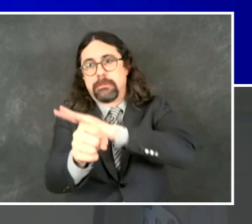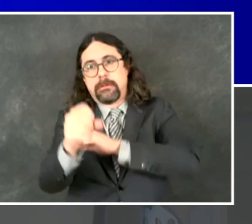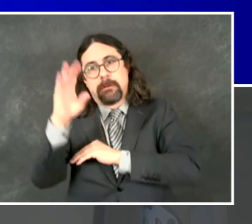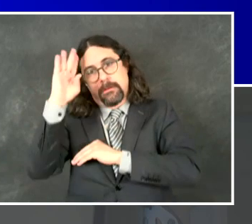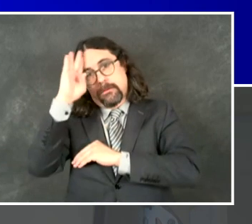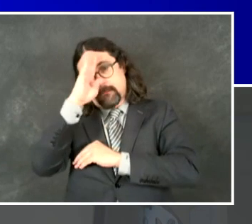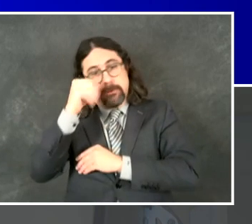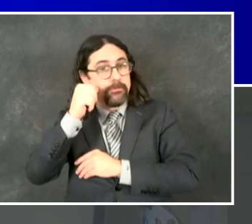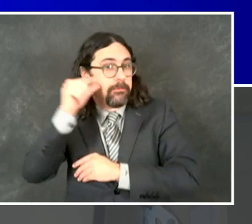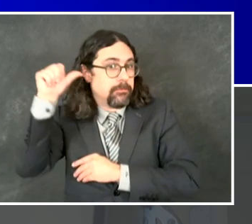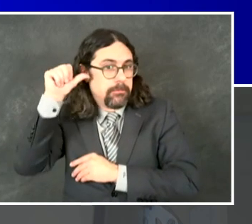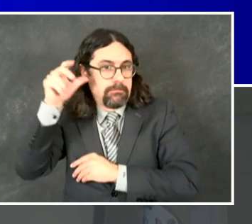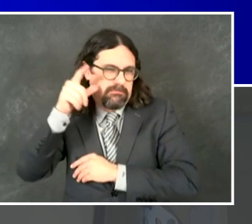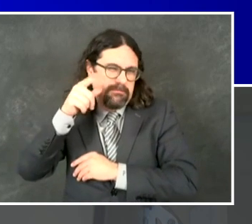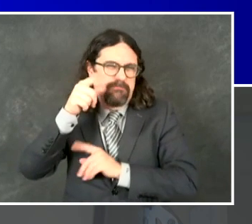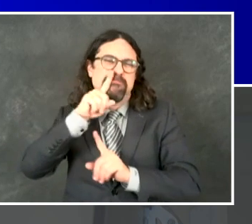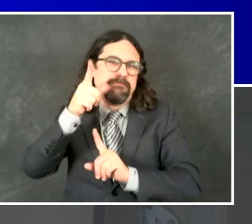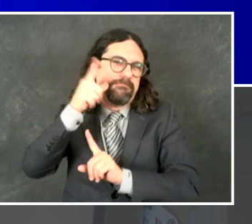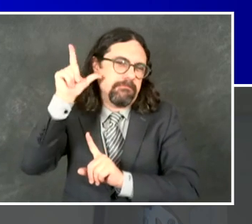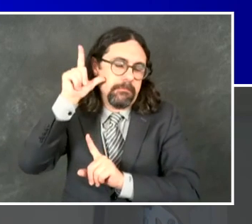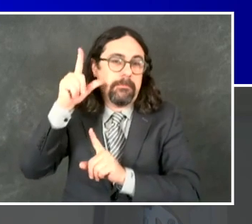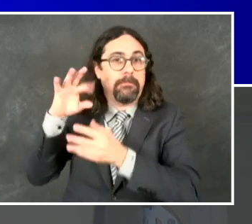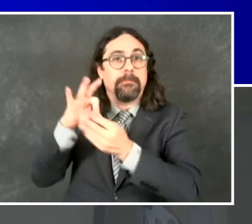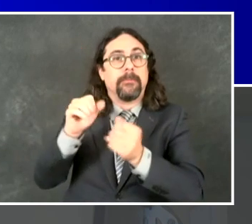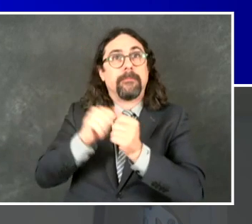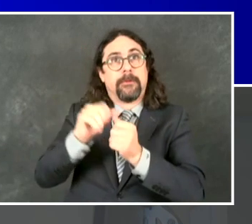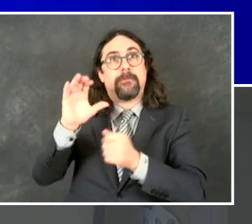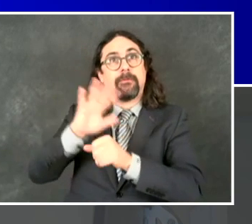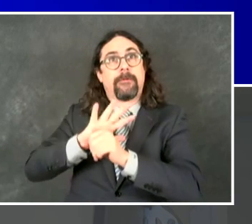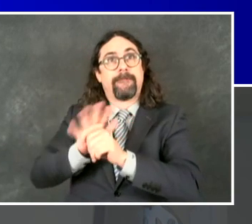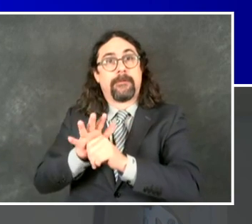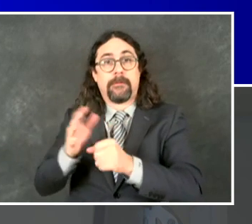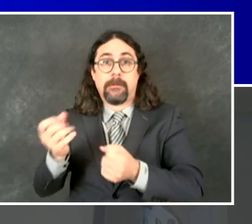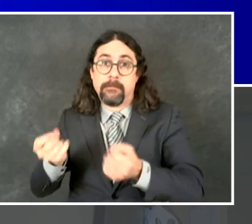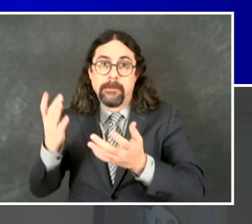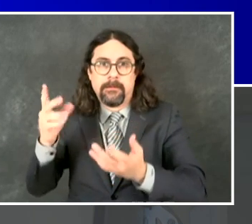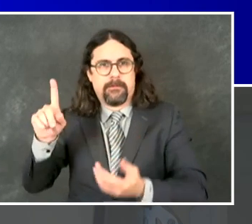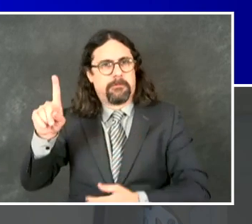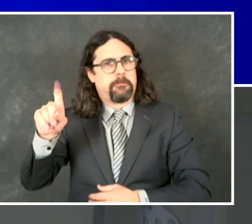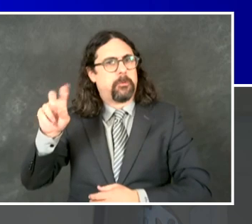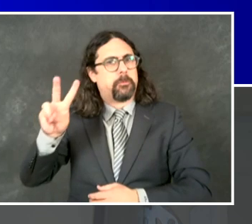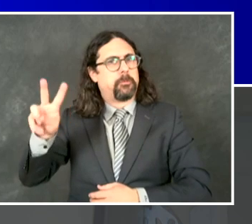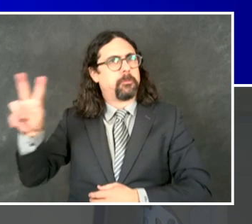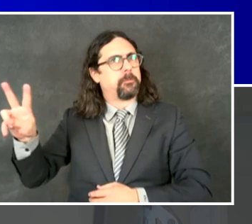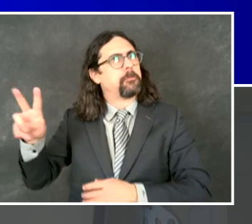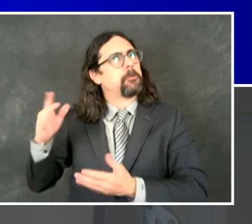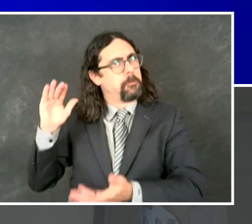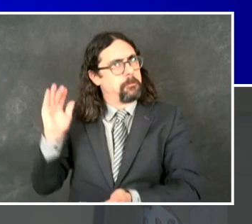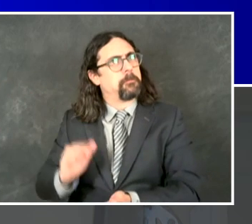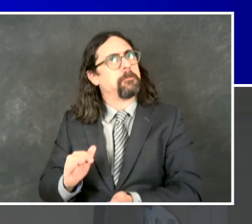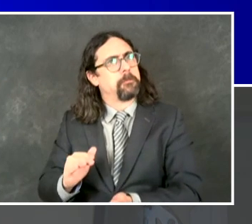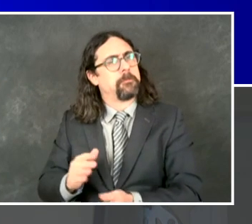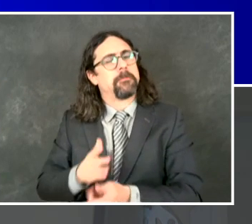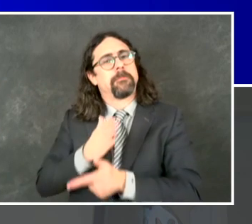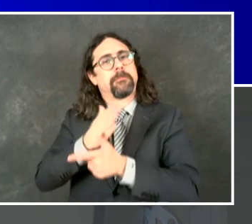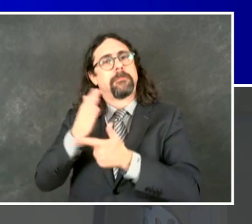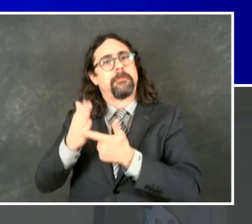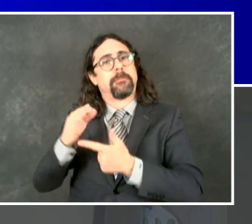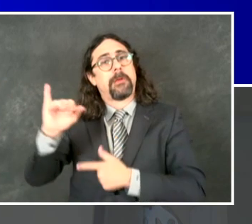144 O T12.2 THAT'S VERY GOOD. DAILY NUMBER OF EOPPE LIN ICU,